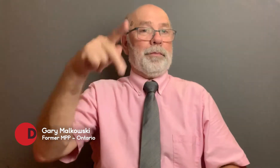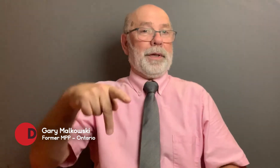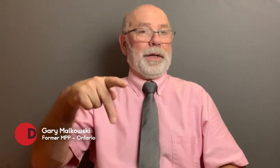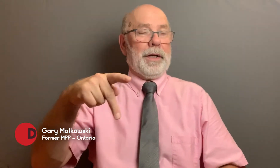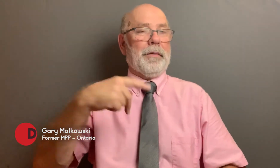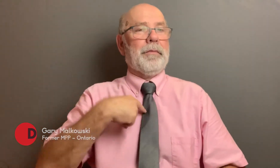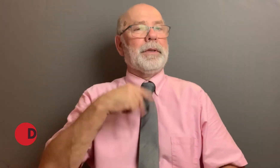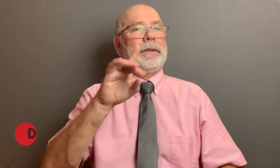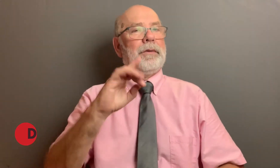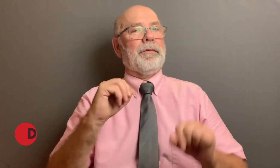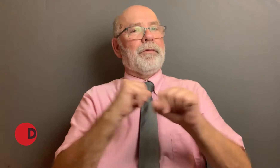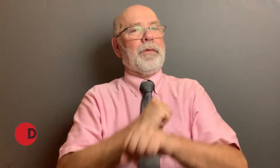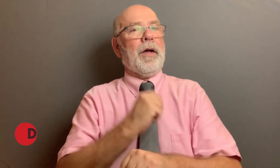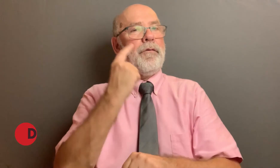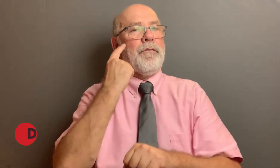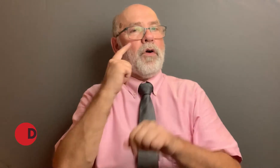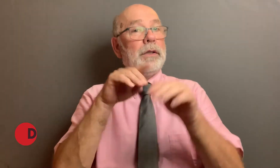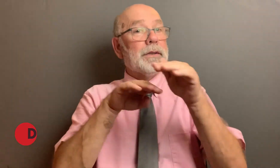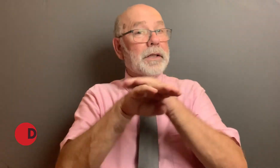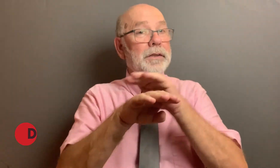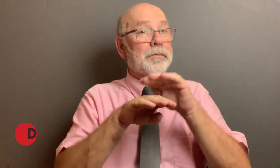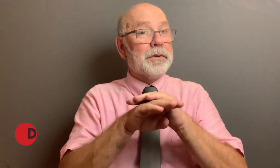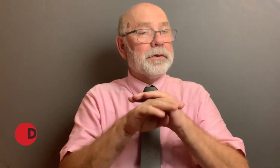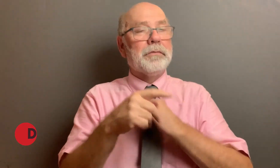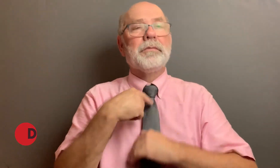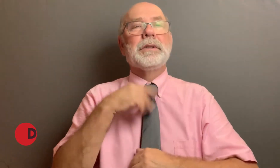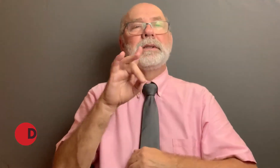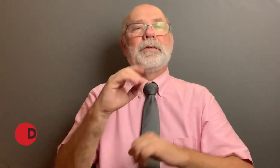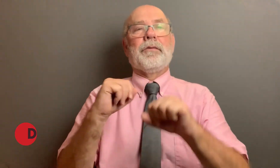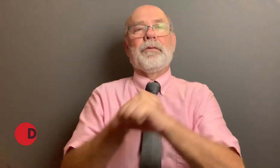Parliament); I did fight for accessibility, fought for